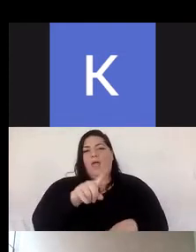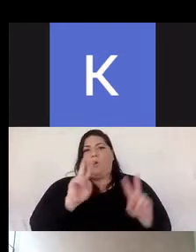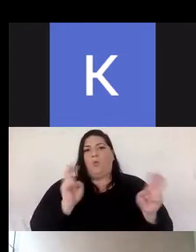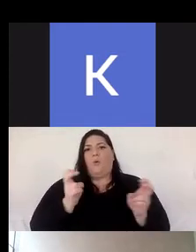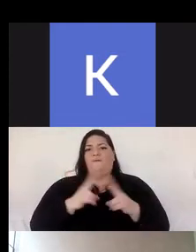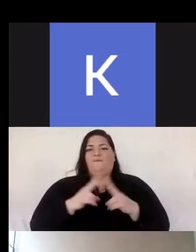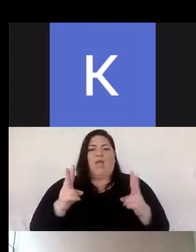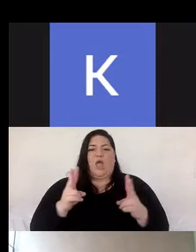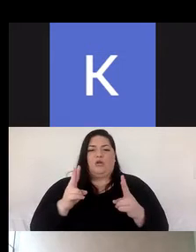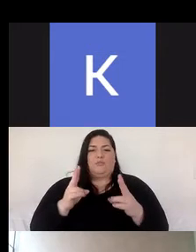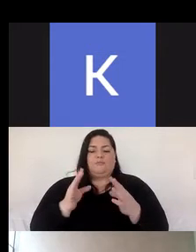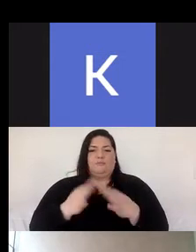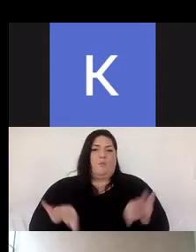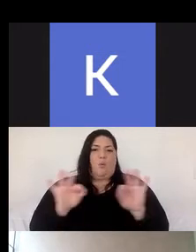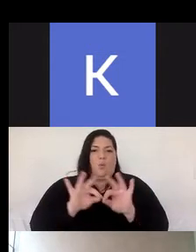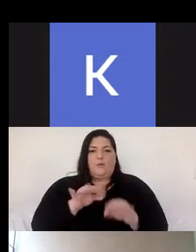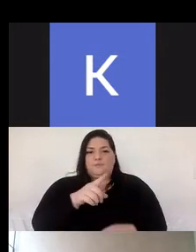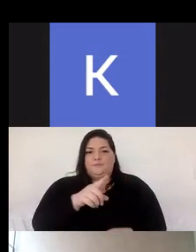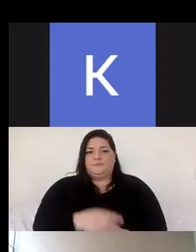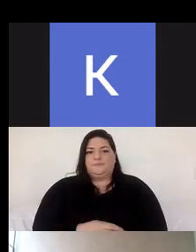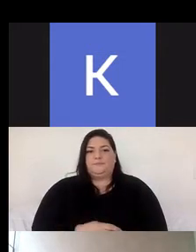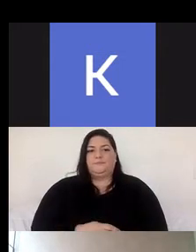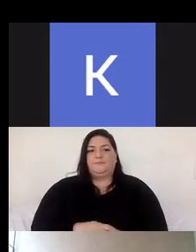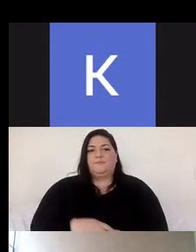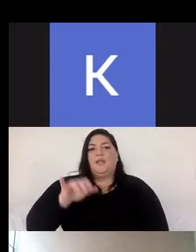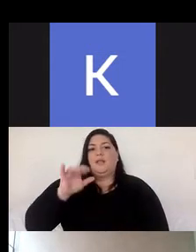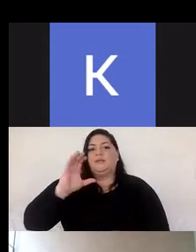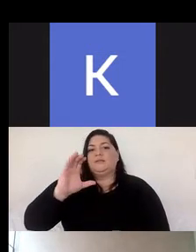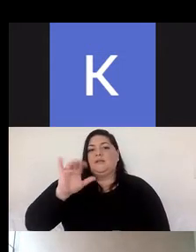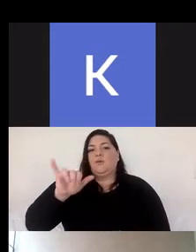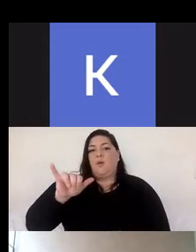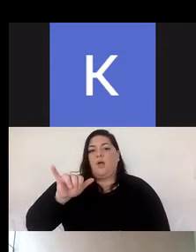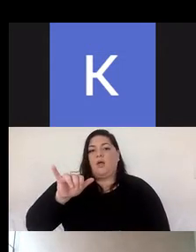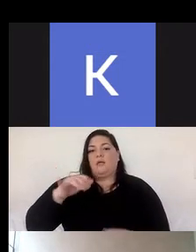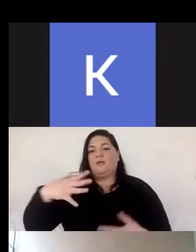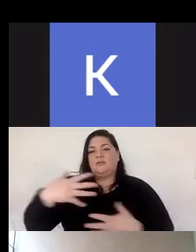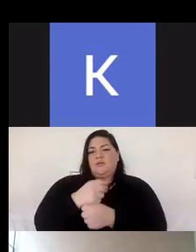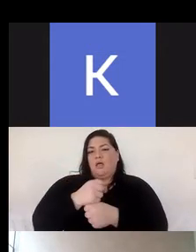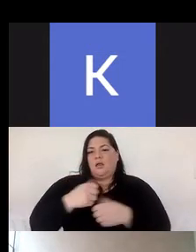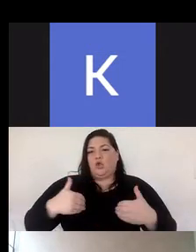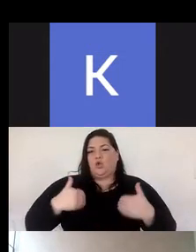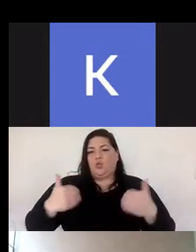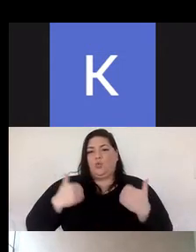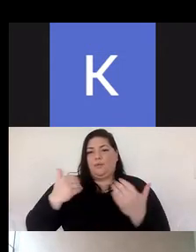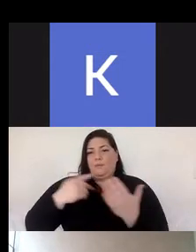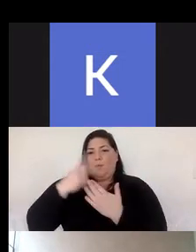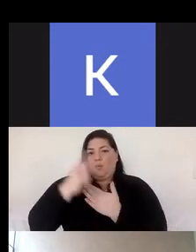So this is a quote from the CY, or Consolidated Youth, program.